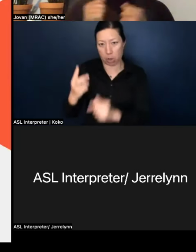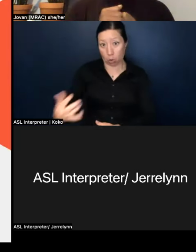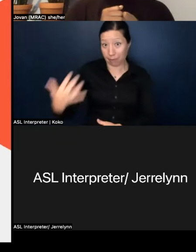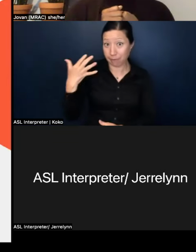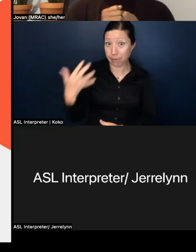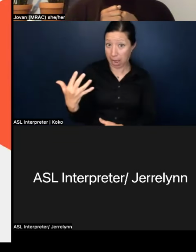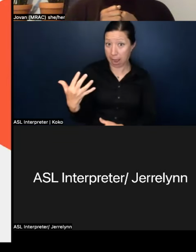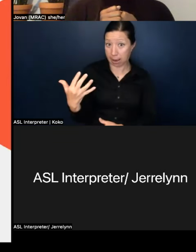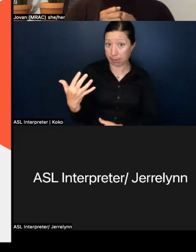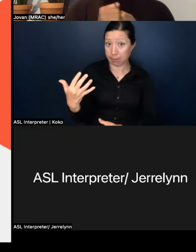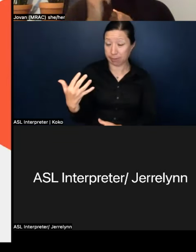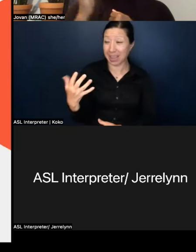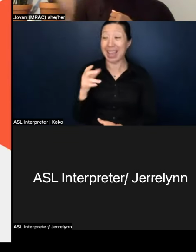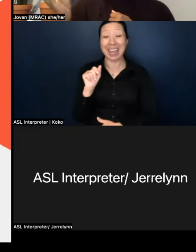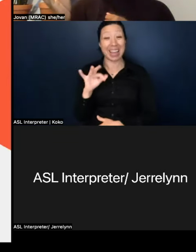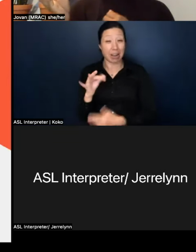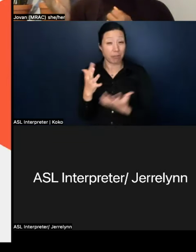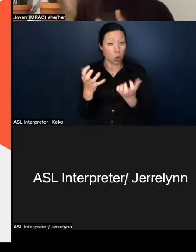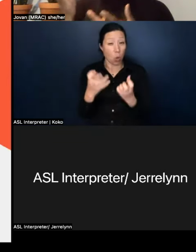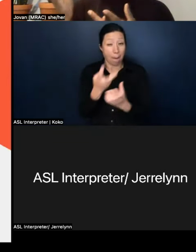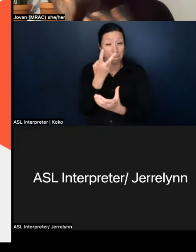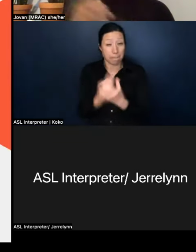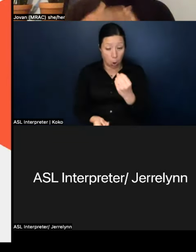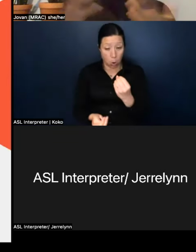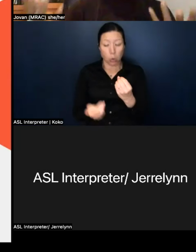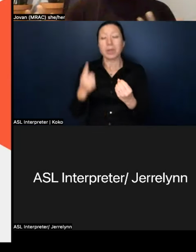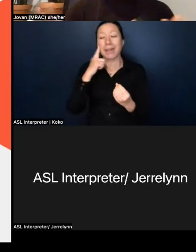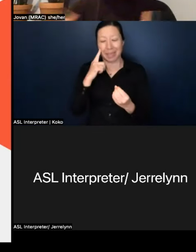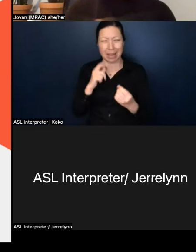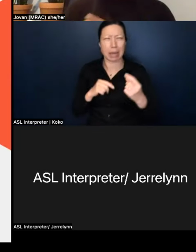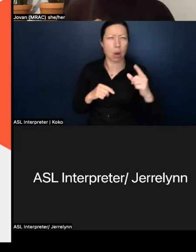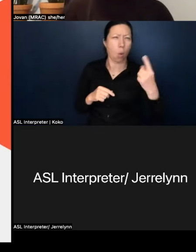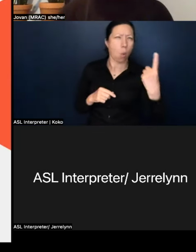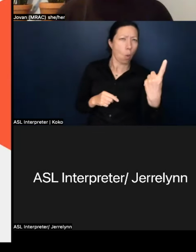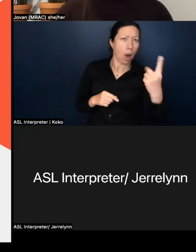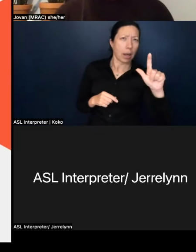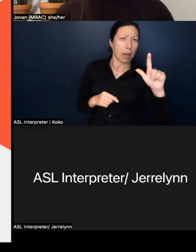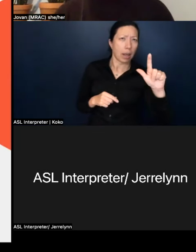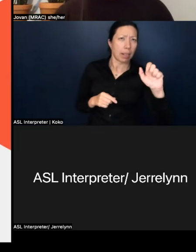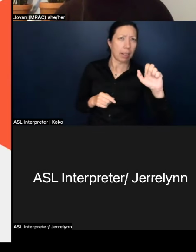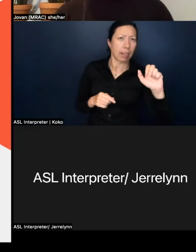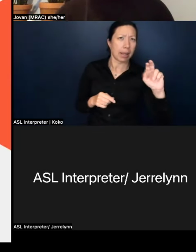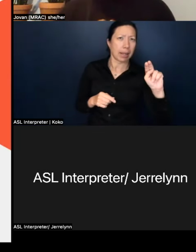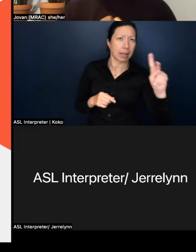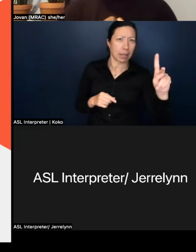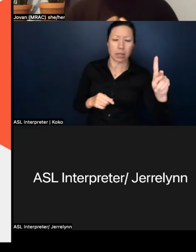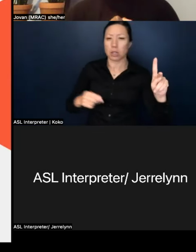then I think you can submit one link and two uploads, or something like that. I might be getting those numbers wrong.